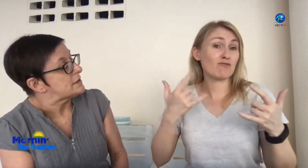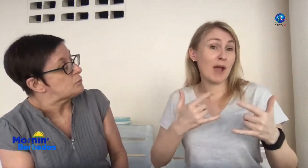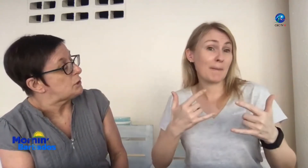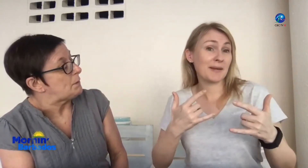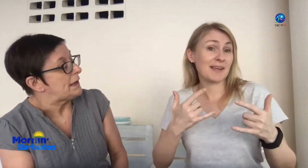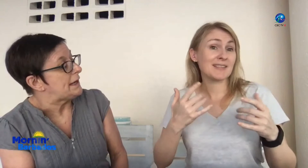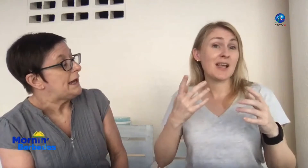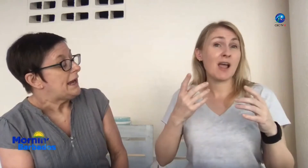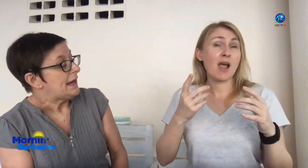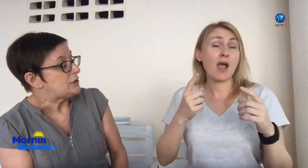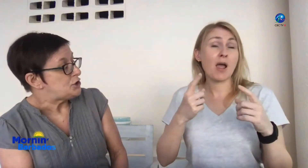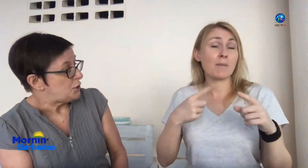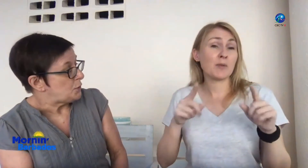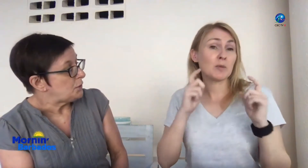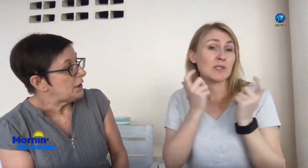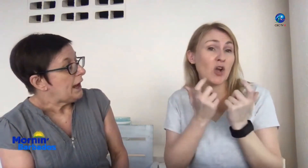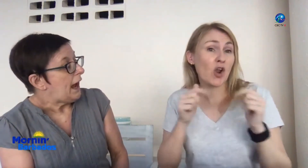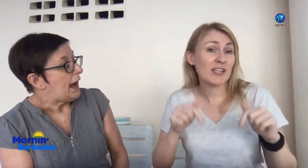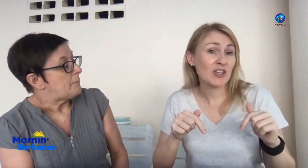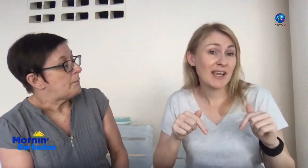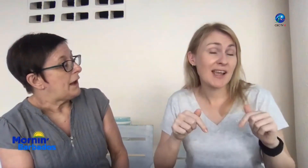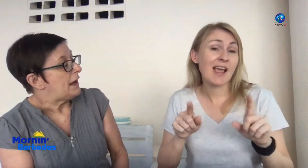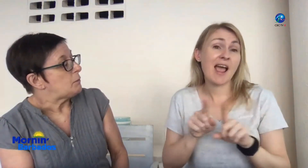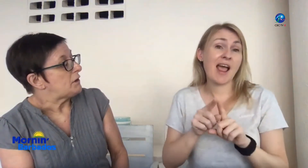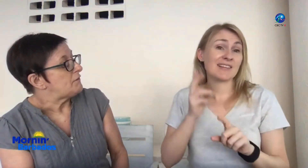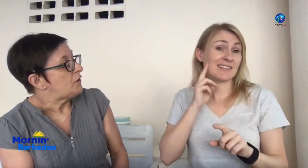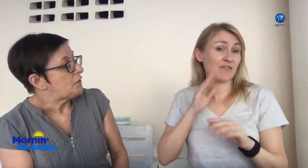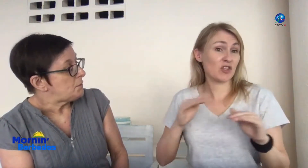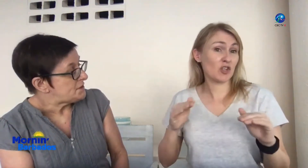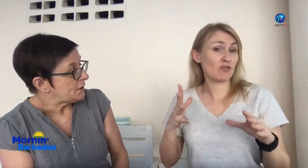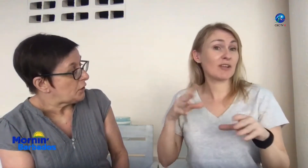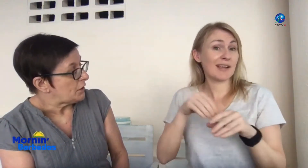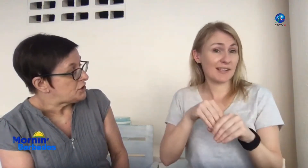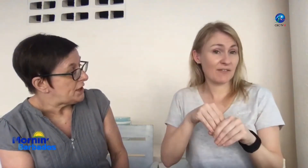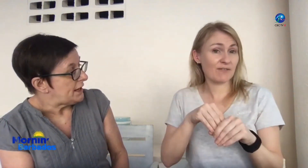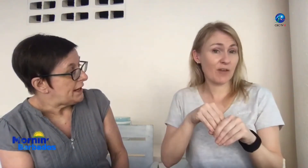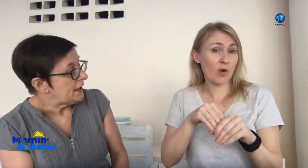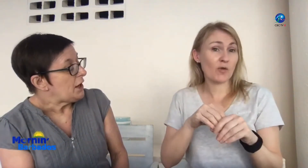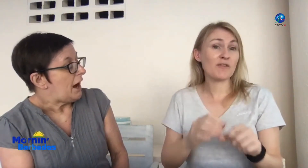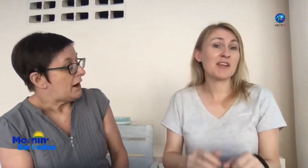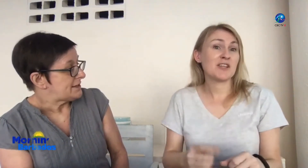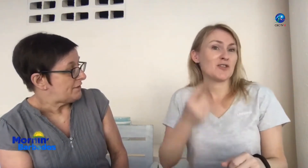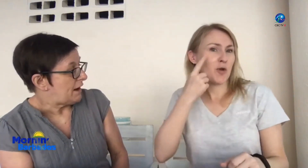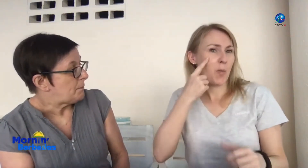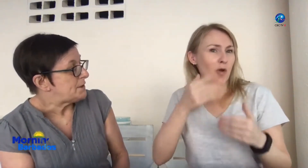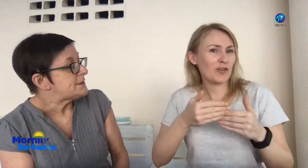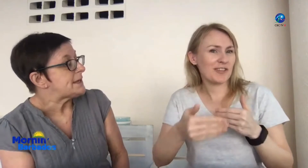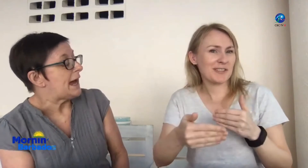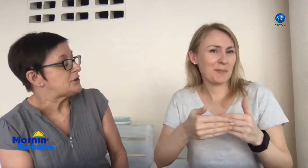that will be in june um and it will involve the music college here our deaf rappers and